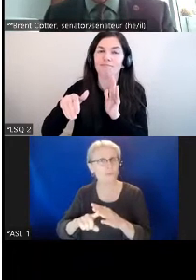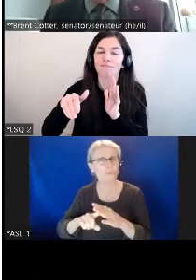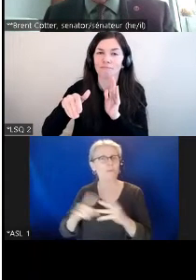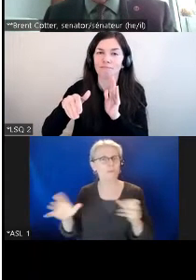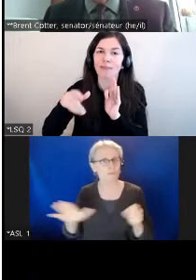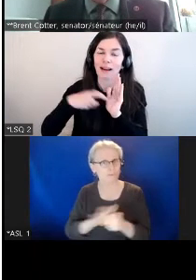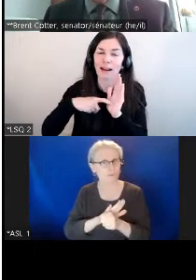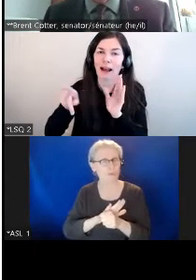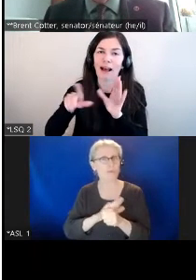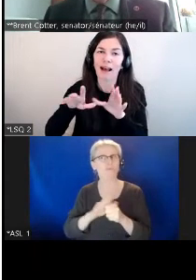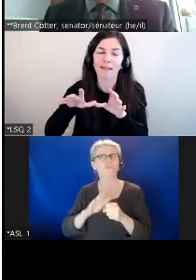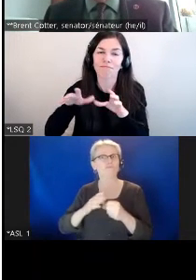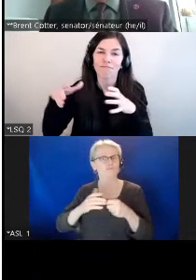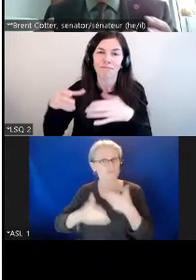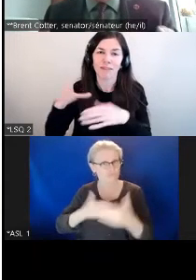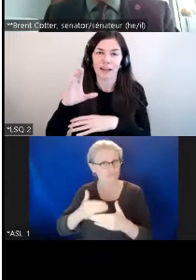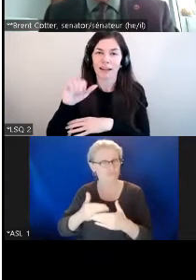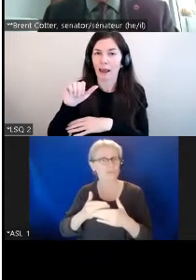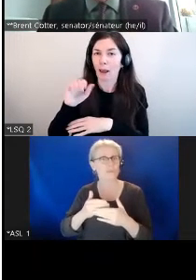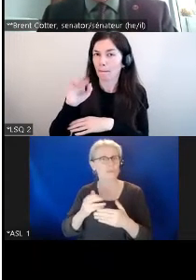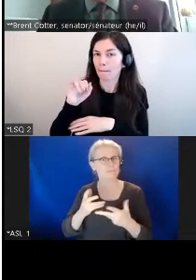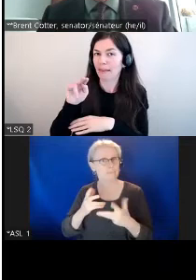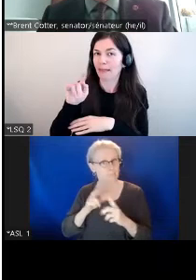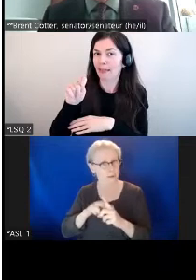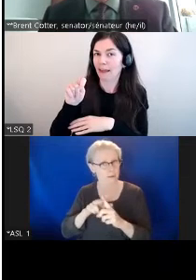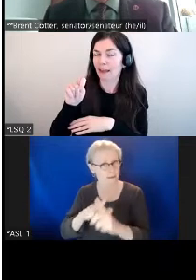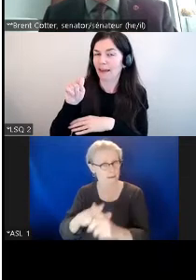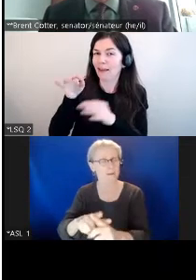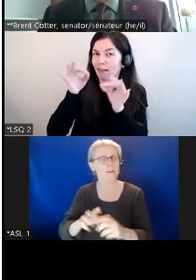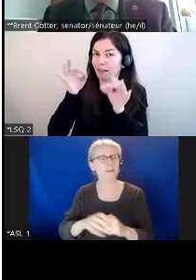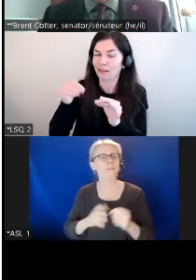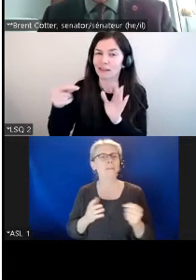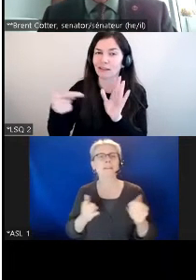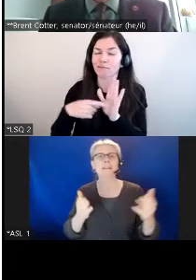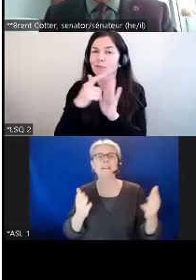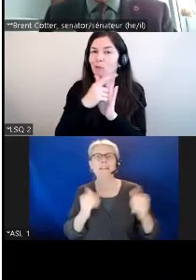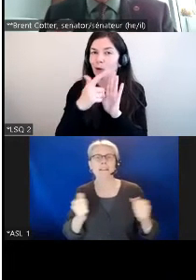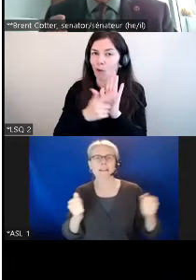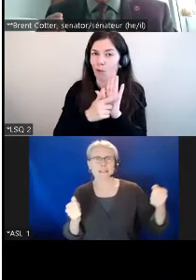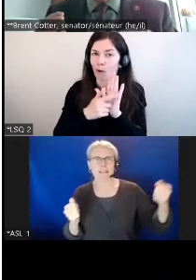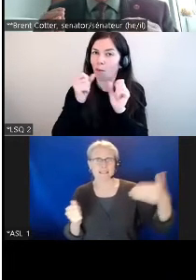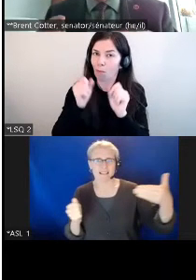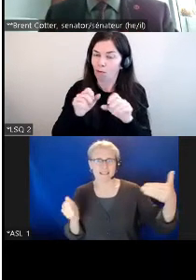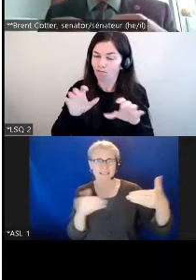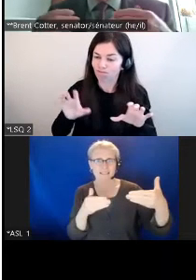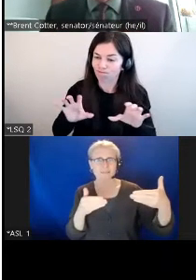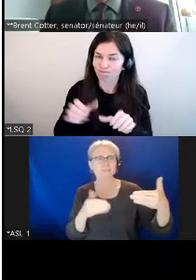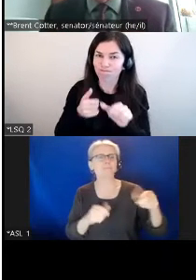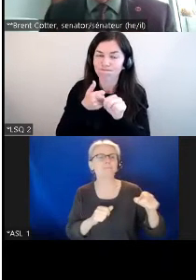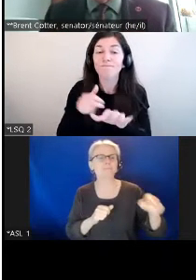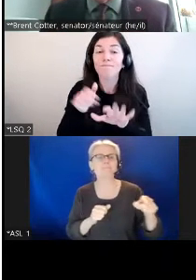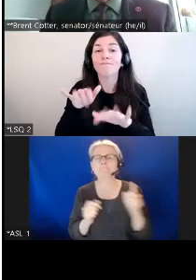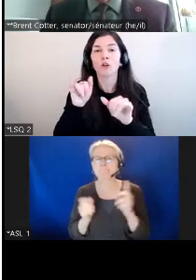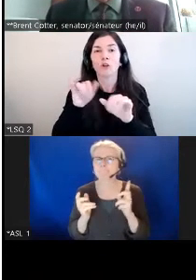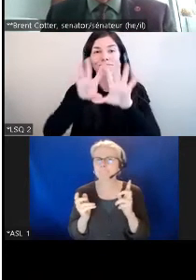ACTIVE AND ACTIONABLE. NEXT COUPLE OF SLIDES WILL GIVE YOU THE CONTEXT WHY THERE MIGHT BE MORE WORK